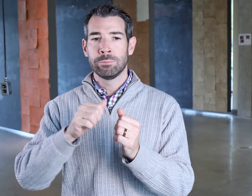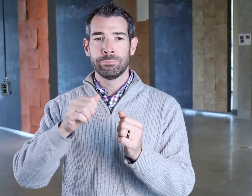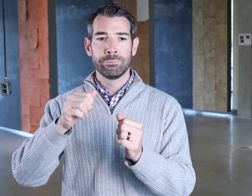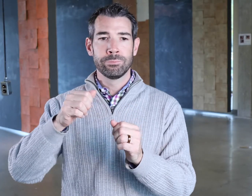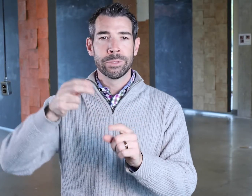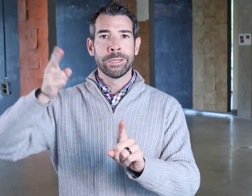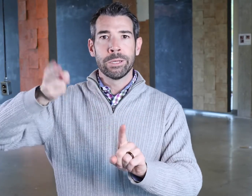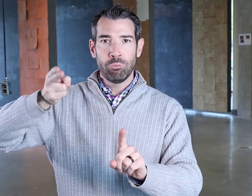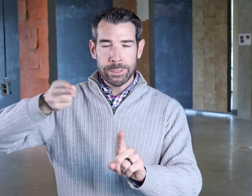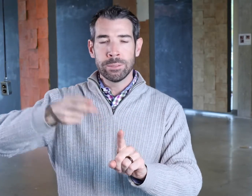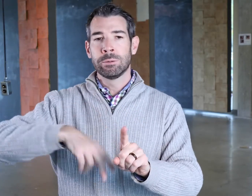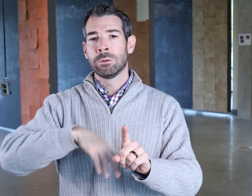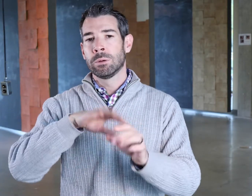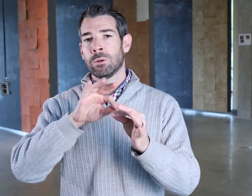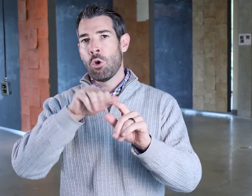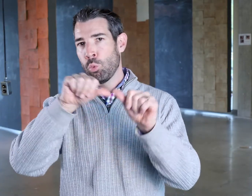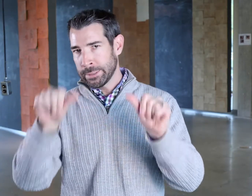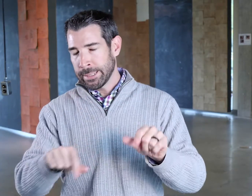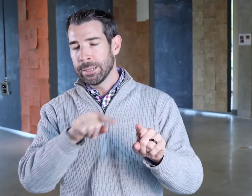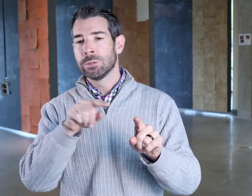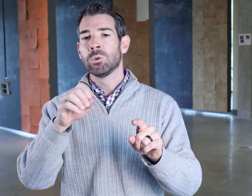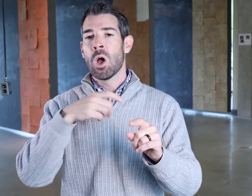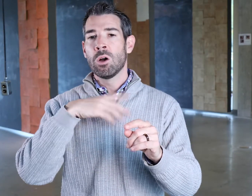such as history or architecture.